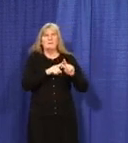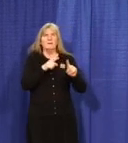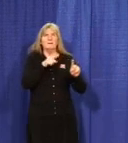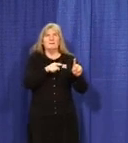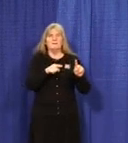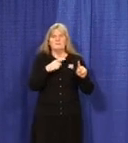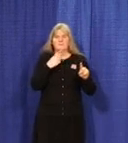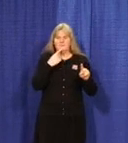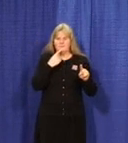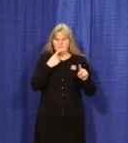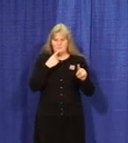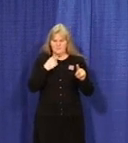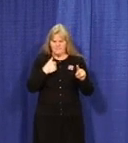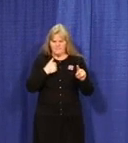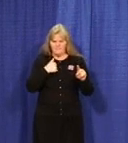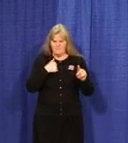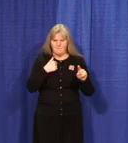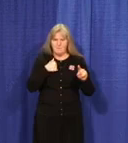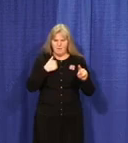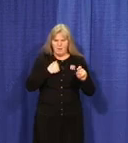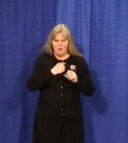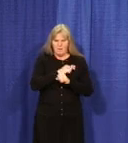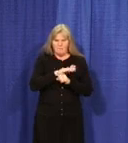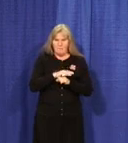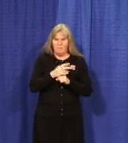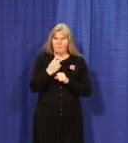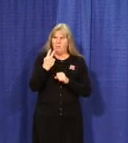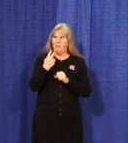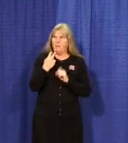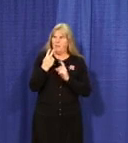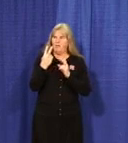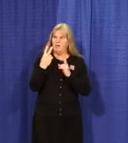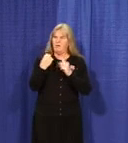find out that they have COVID-19 and are not going to get the